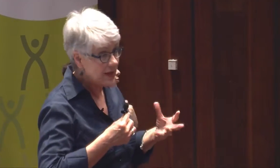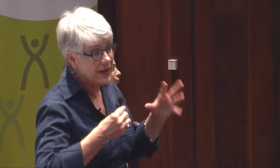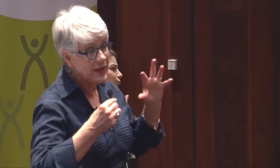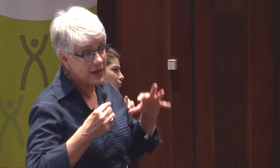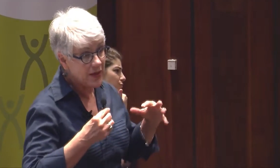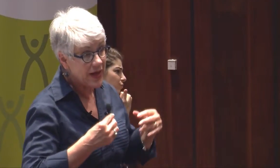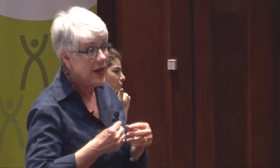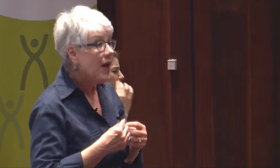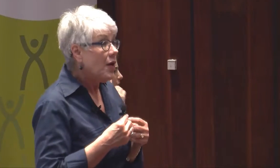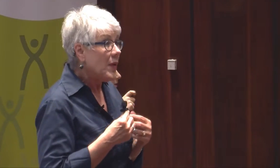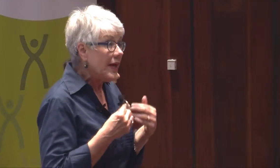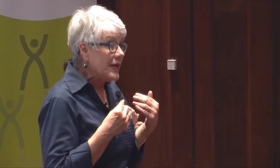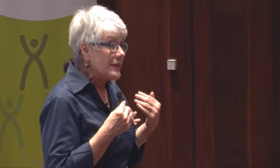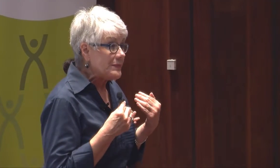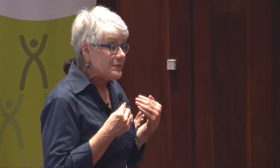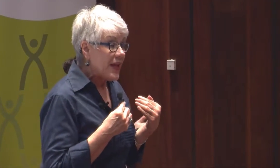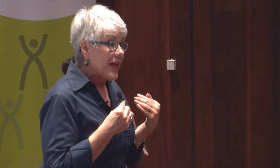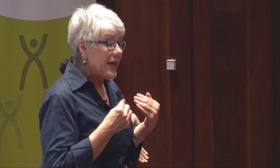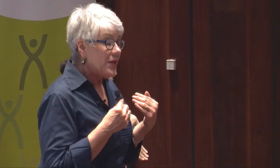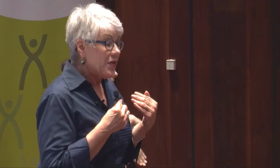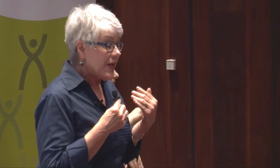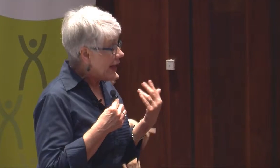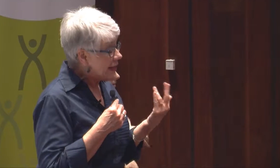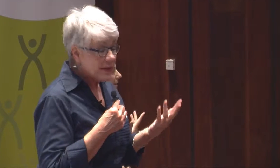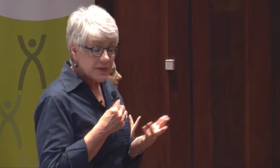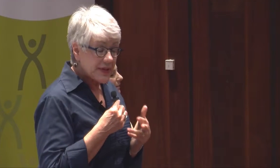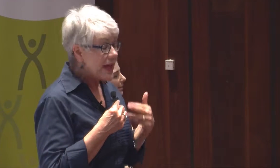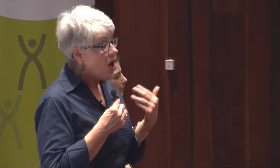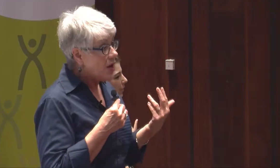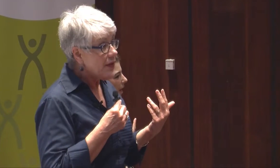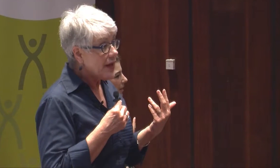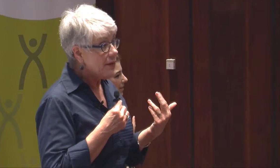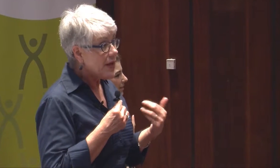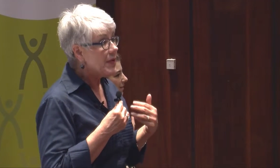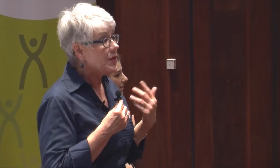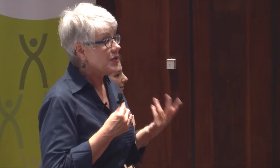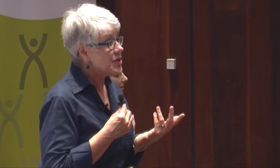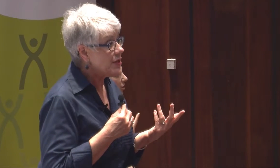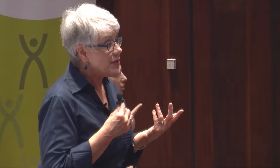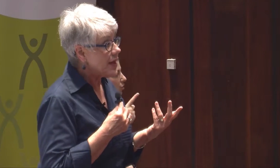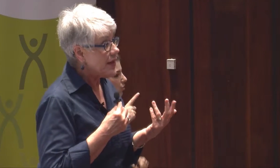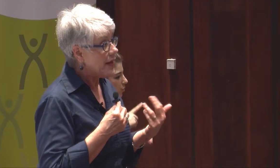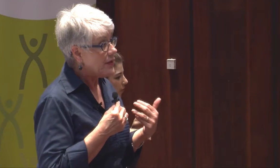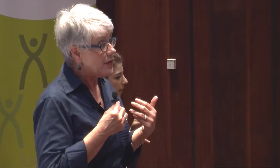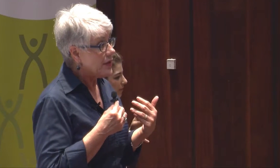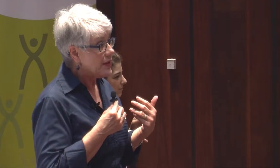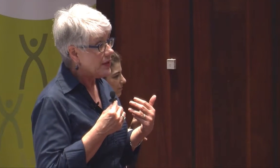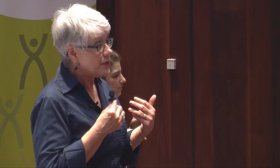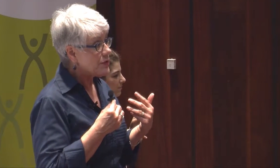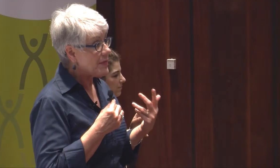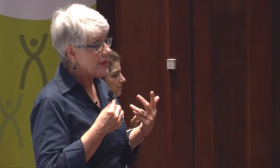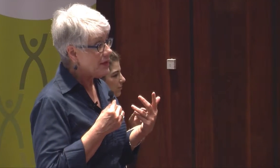and all that." Well you can't take all of that away, but you can change a lot of that in the nursery, by the